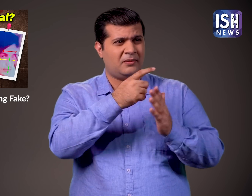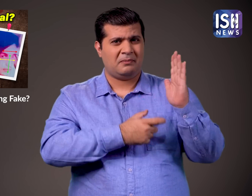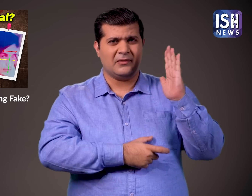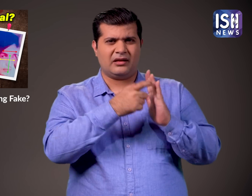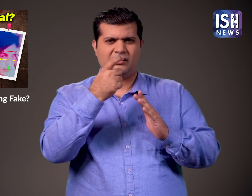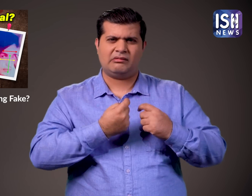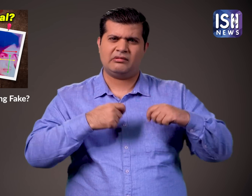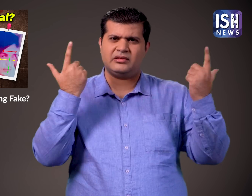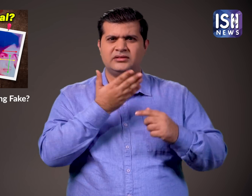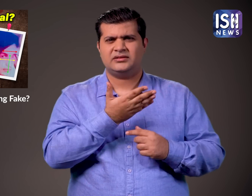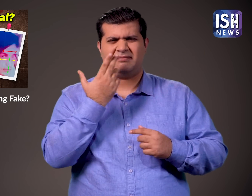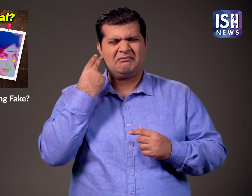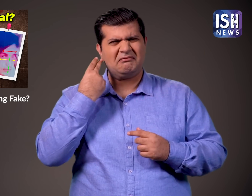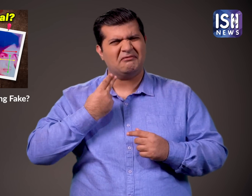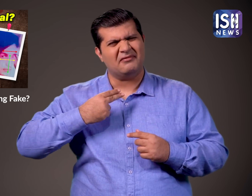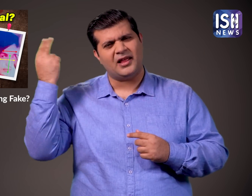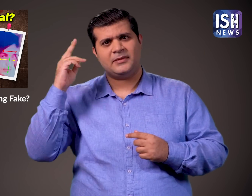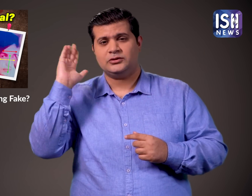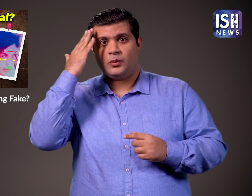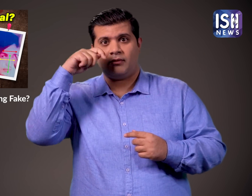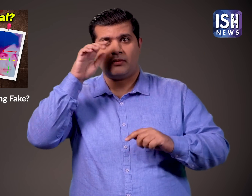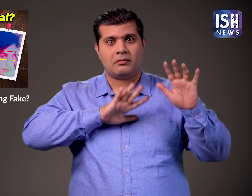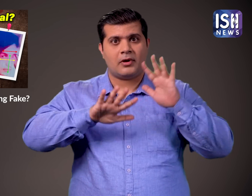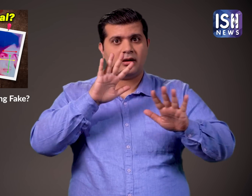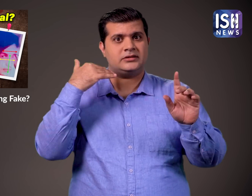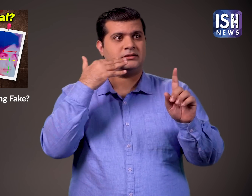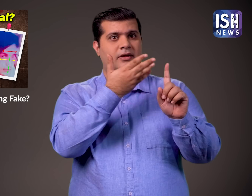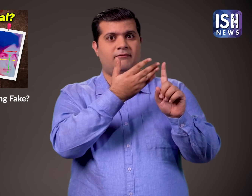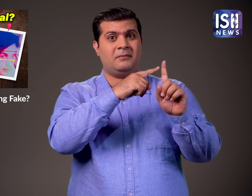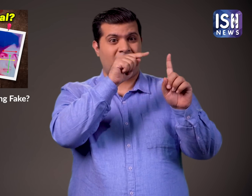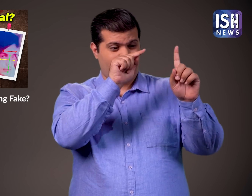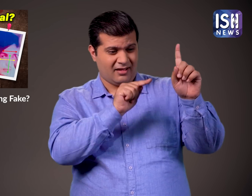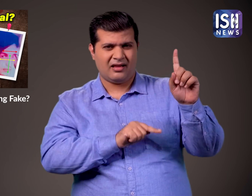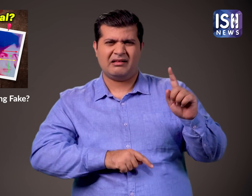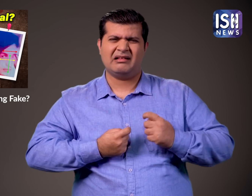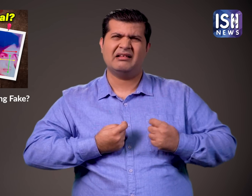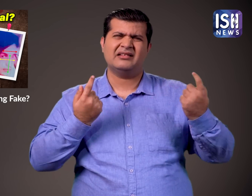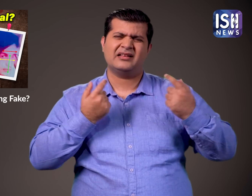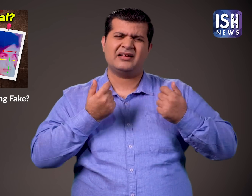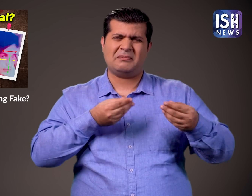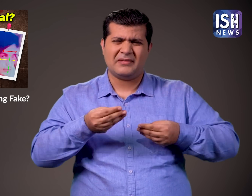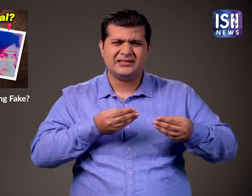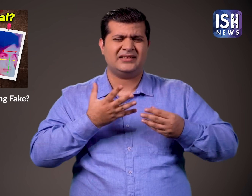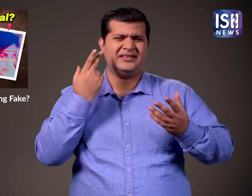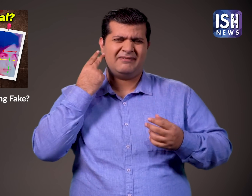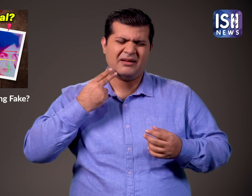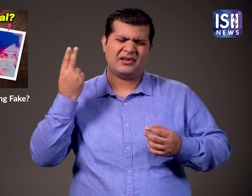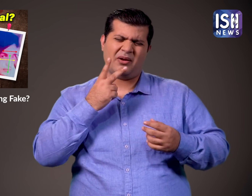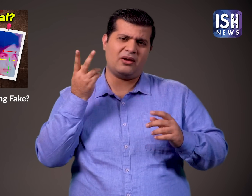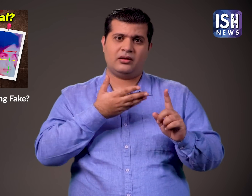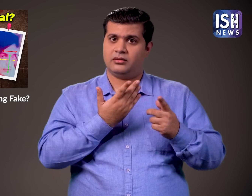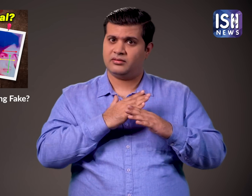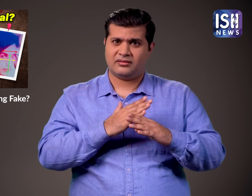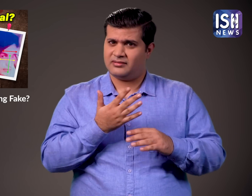It’s an expensive, well-known building, home to Saif and other wealthy residents. Was there no security?